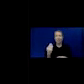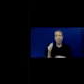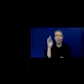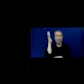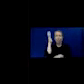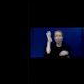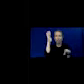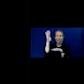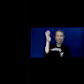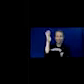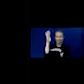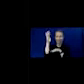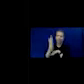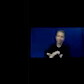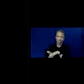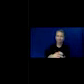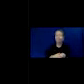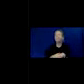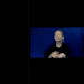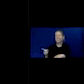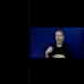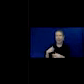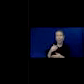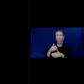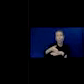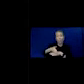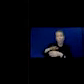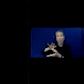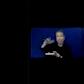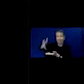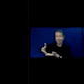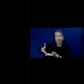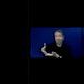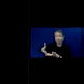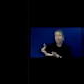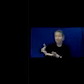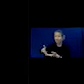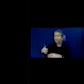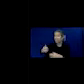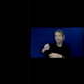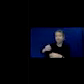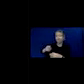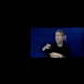showed a pile of wood from ground to roof of a garage that he had stacked himself.